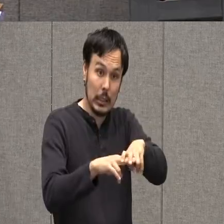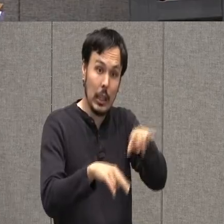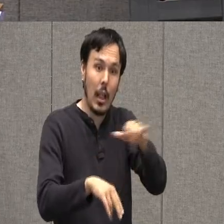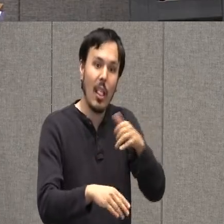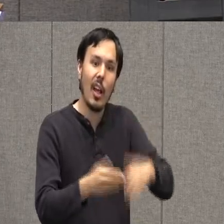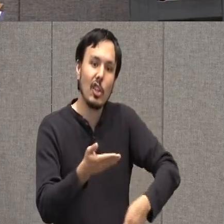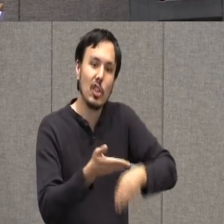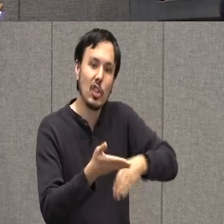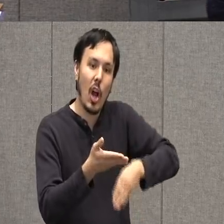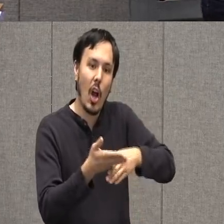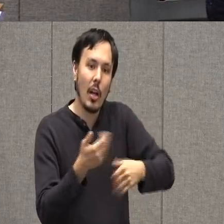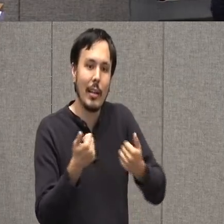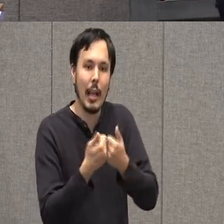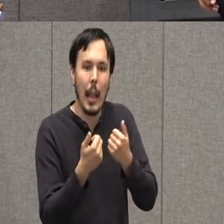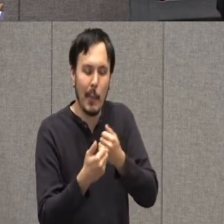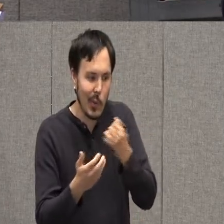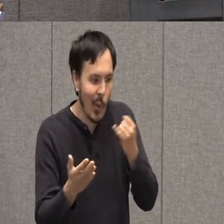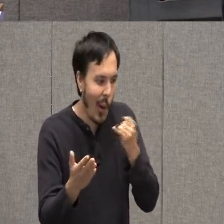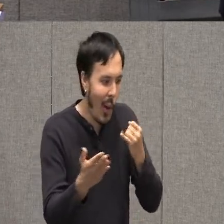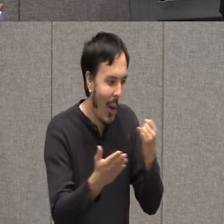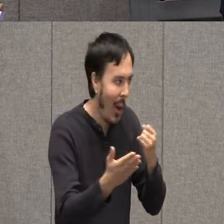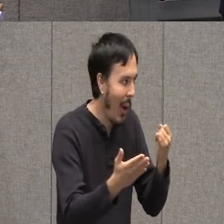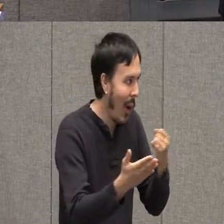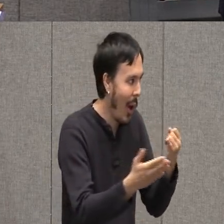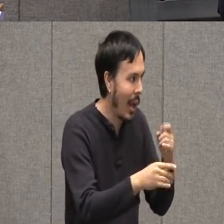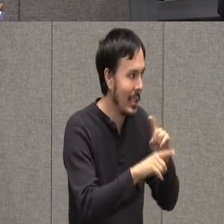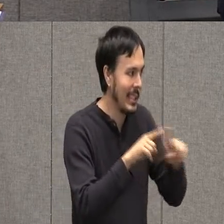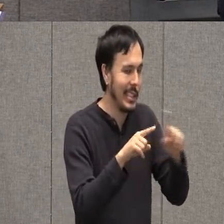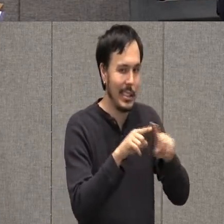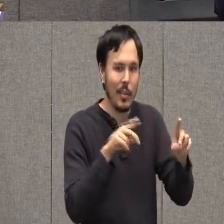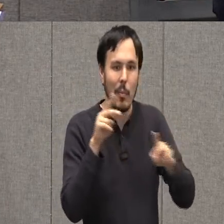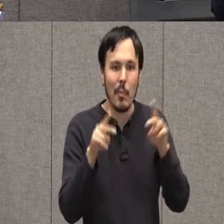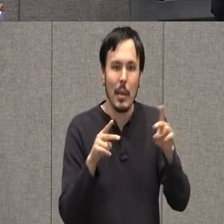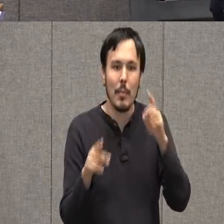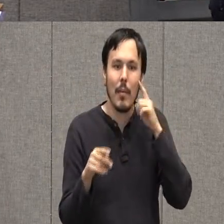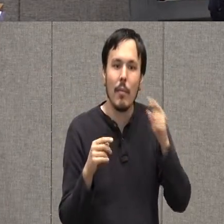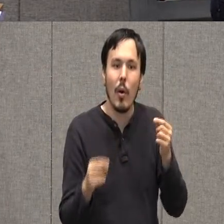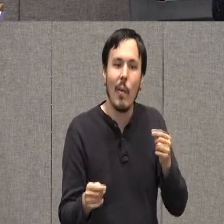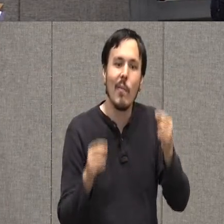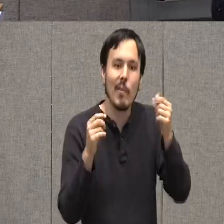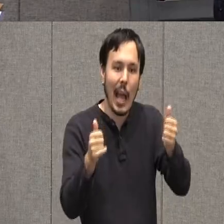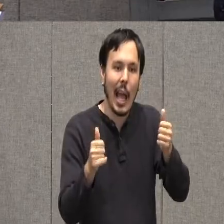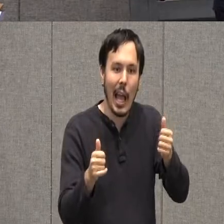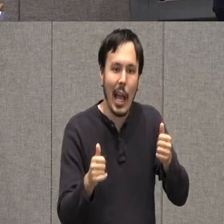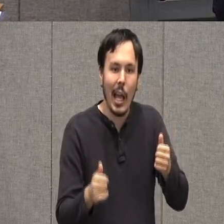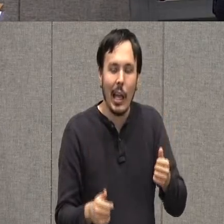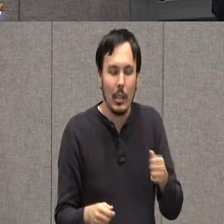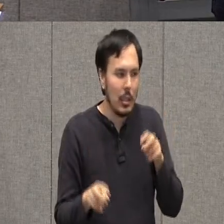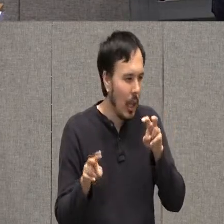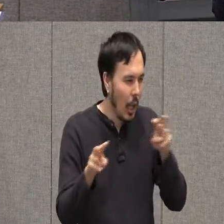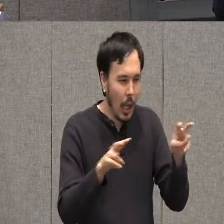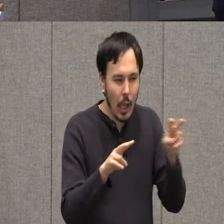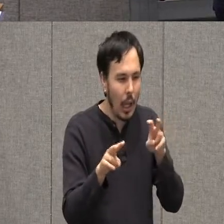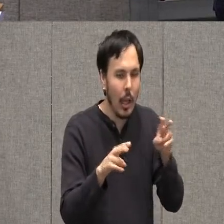and just really quickly draw different people doing different things just to keep it really fresh. Just a bunch of little stick people everywhere.